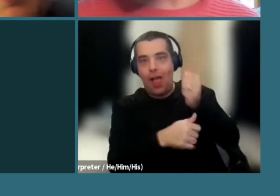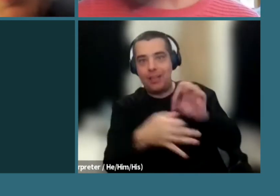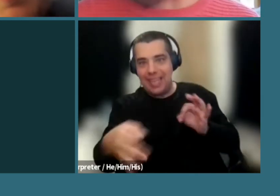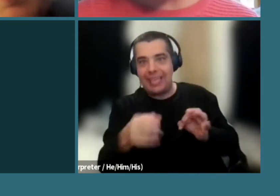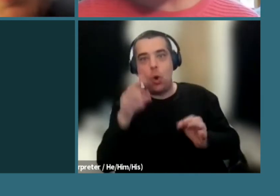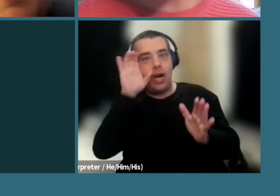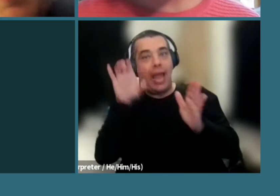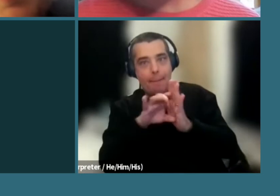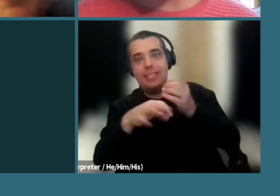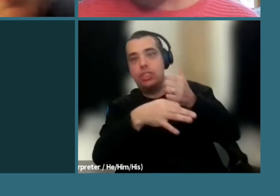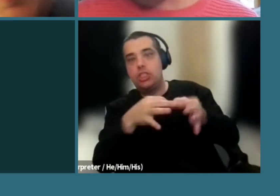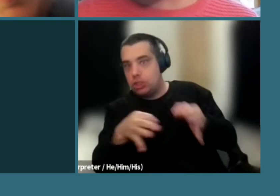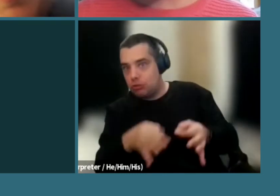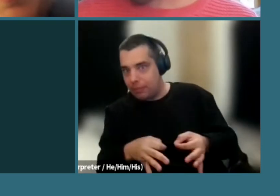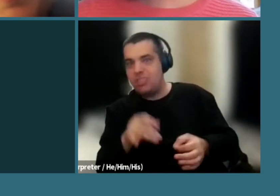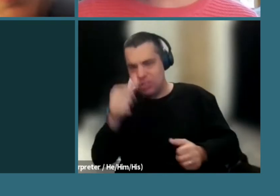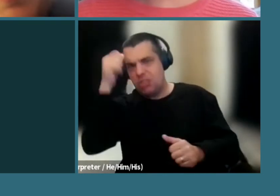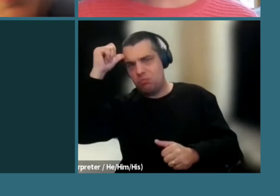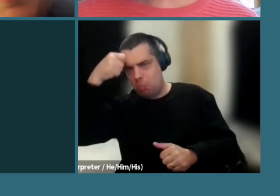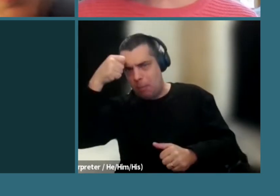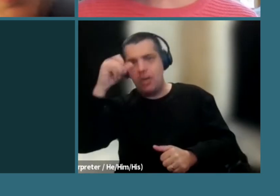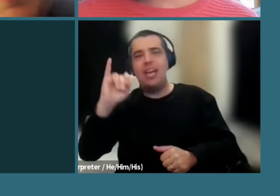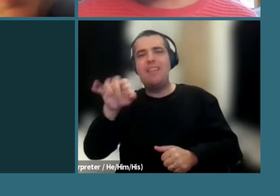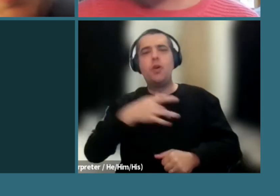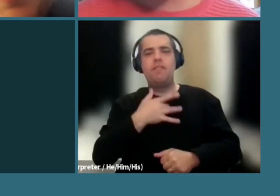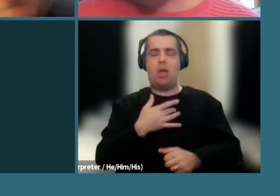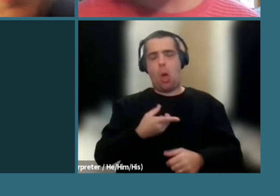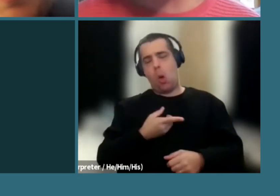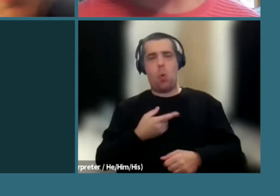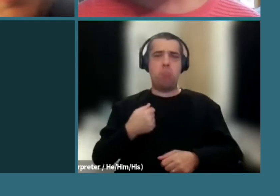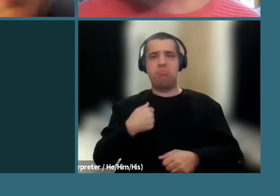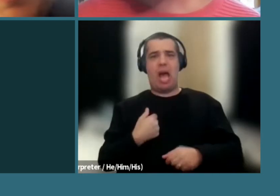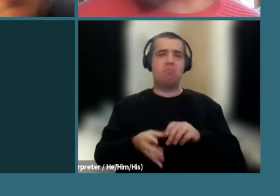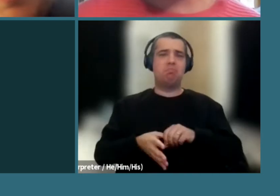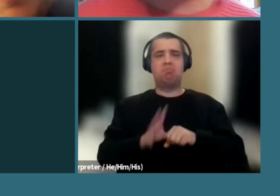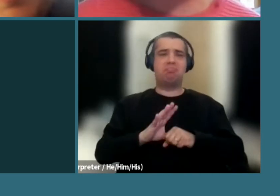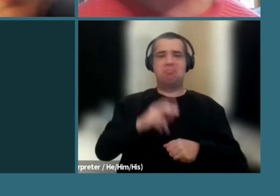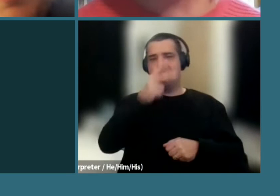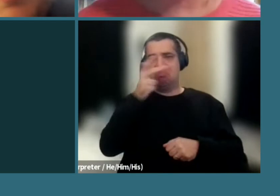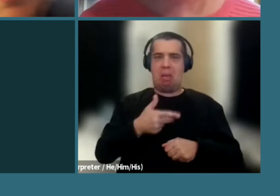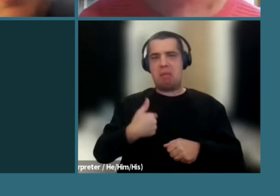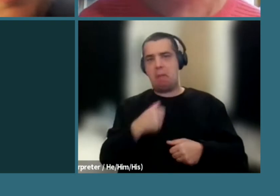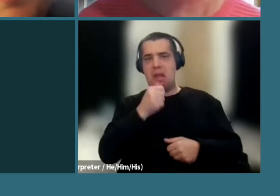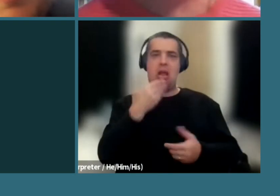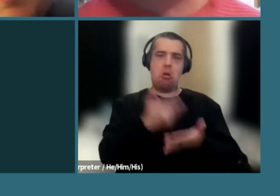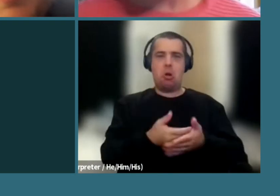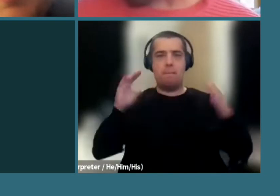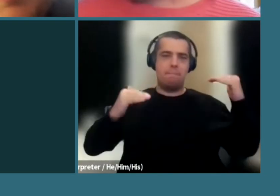And so just remember that if you're ever feeling like, oh, I'm not doing a good job, or I'm not capturing the exact balance of it.